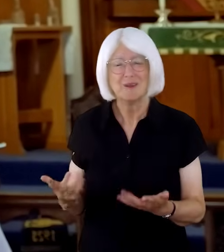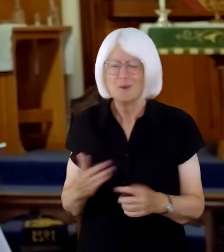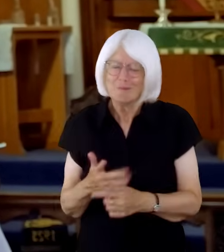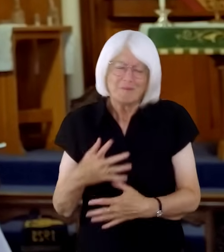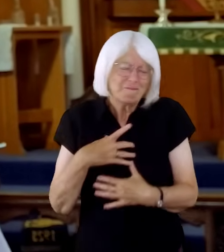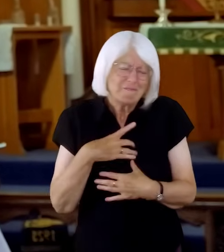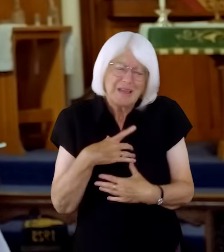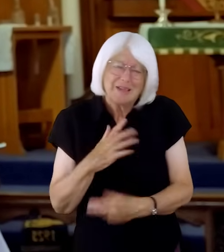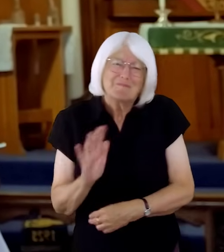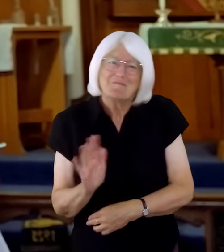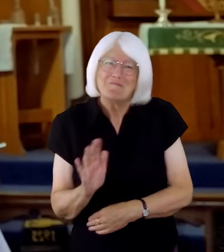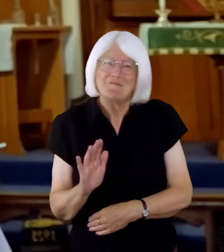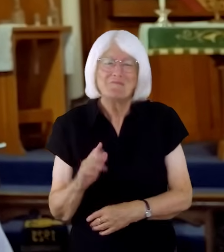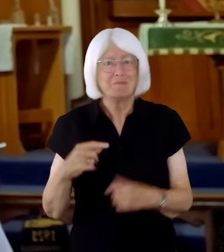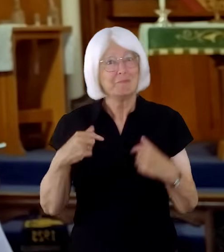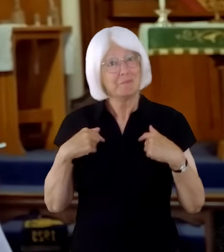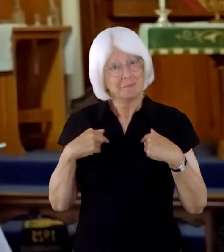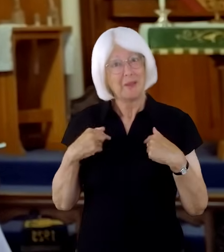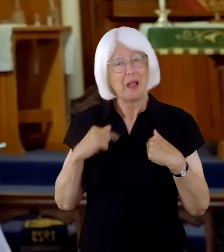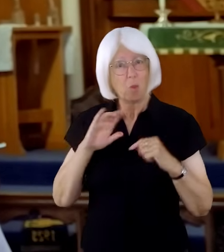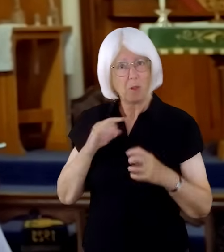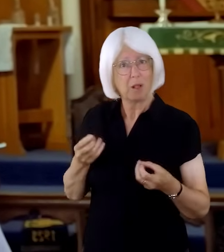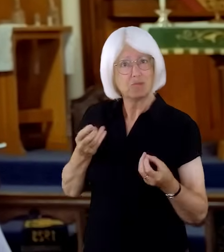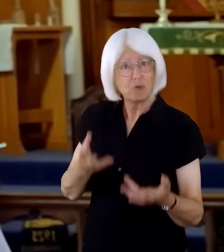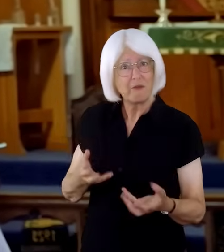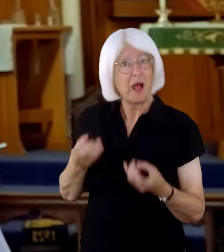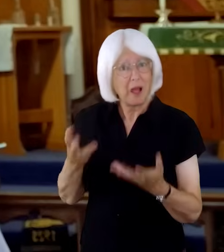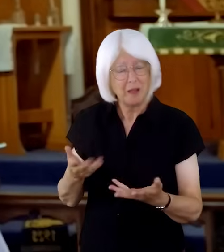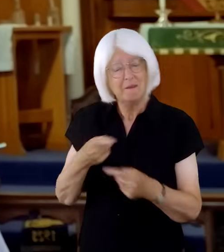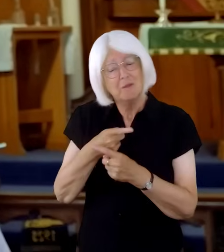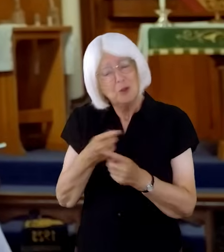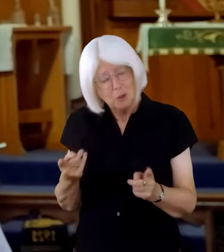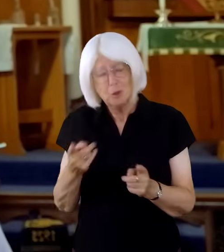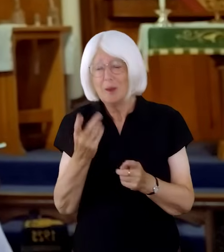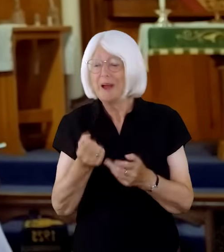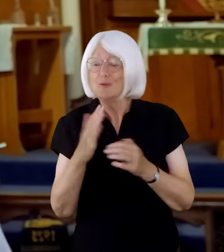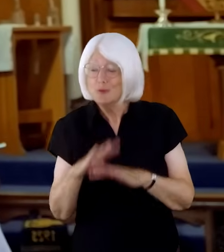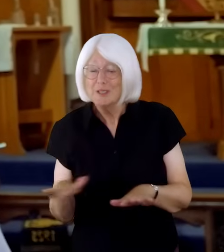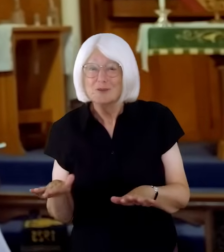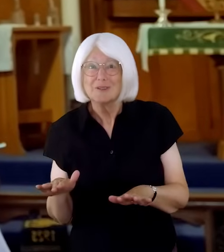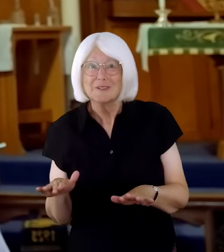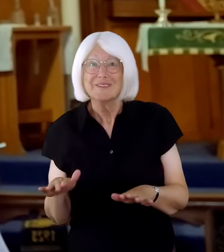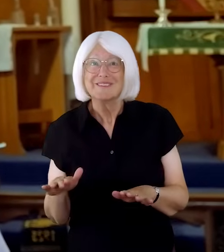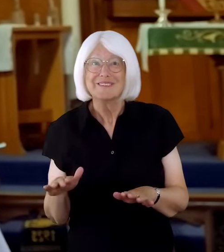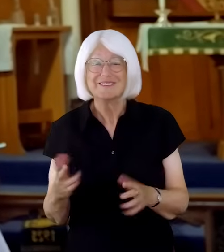So have no fear, I myself will provide for you and your little ones.